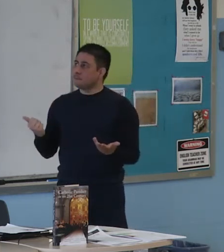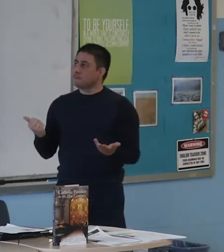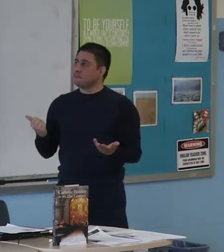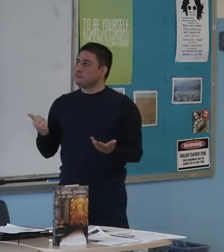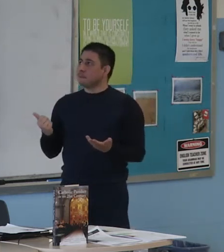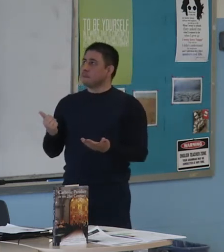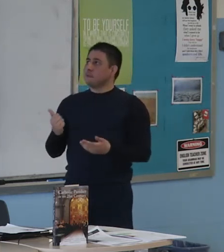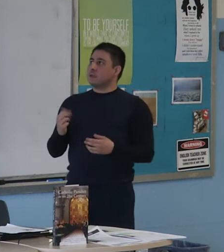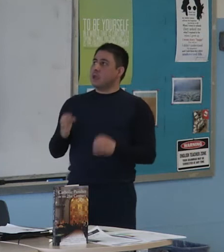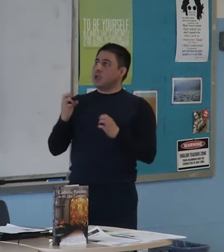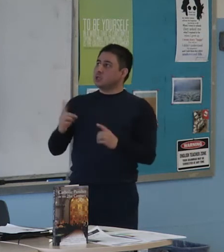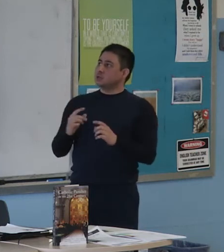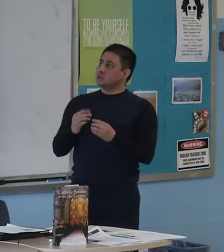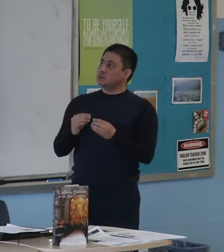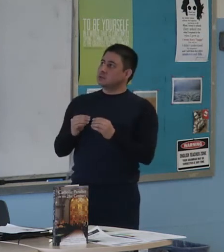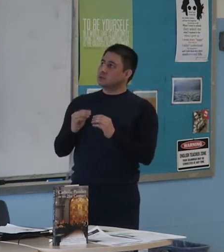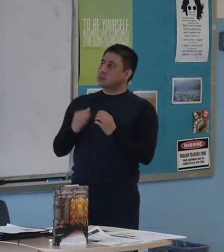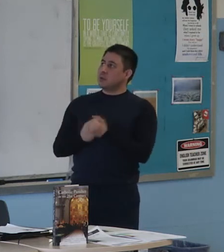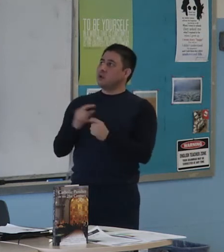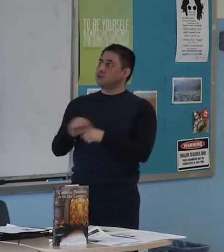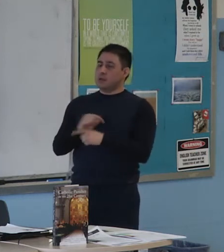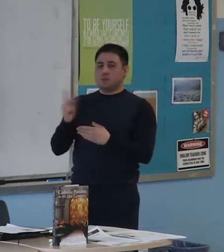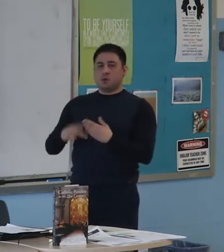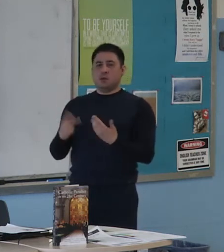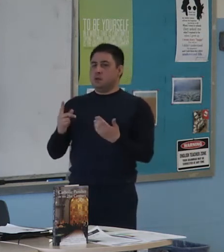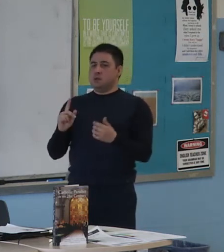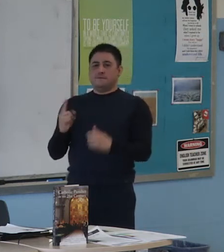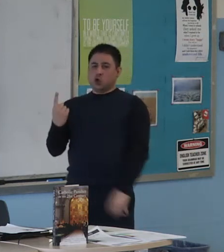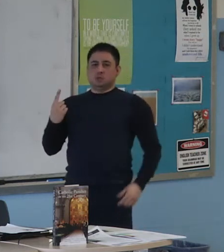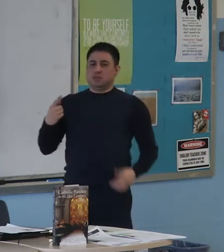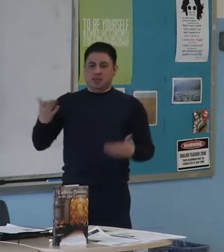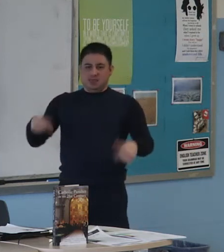educational support training programs; boom: what we're here doing today. This is what people